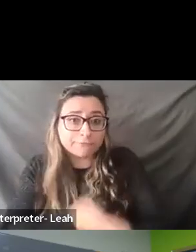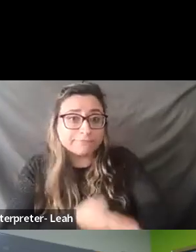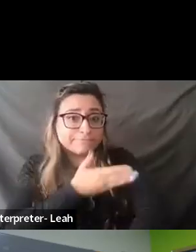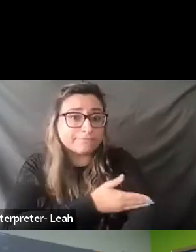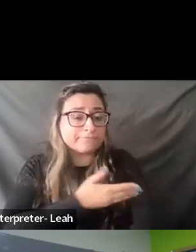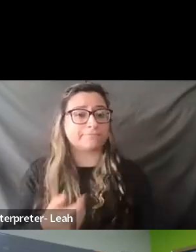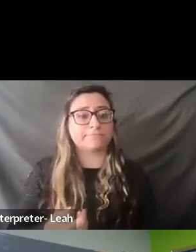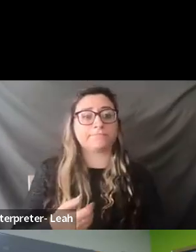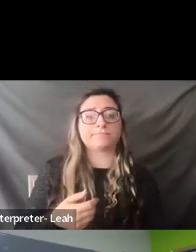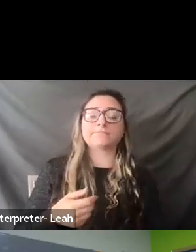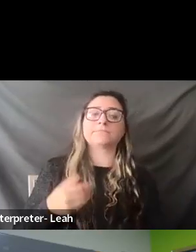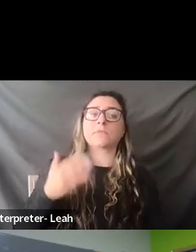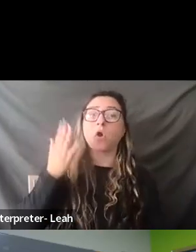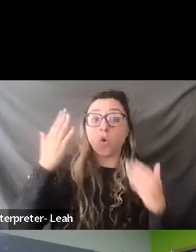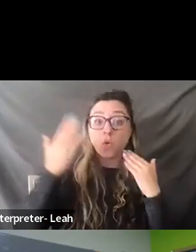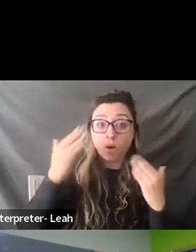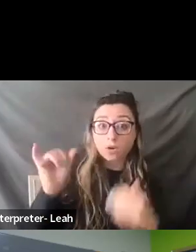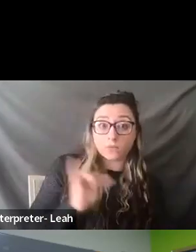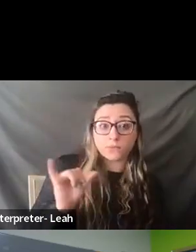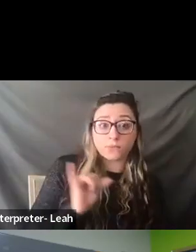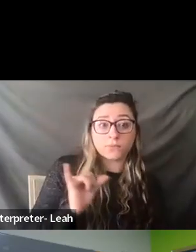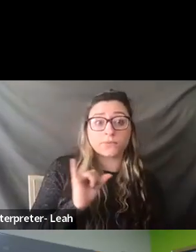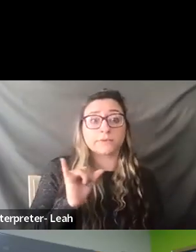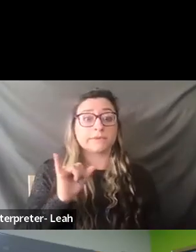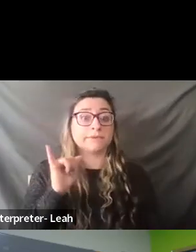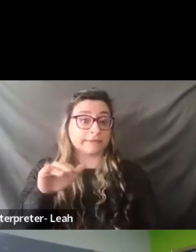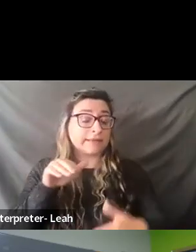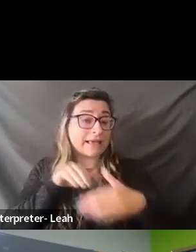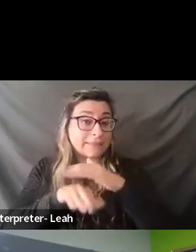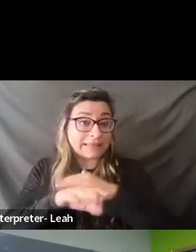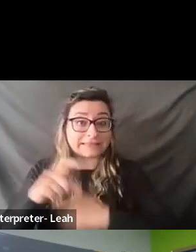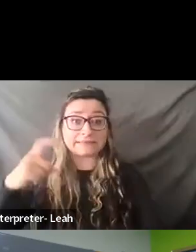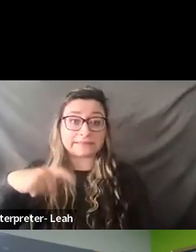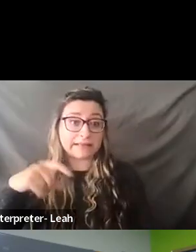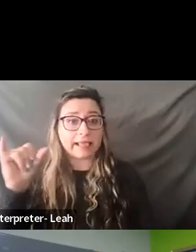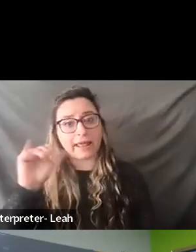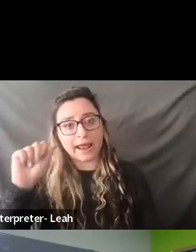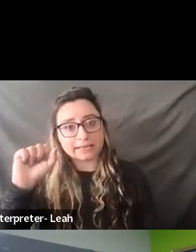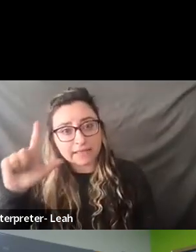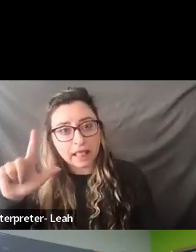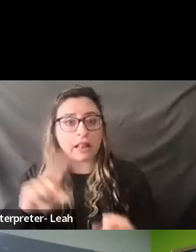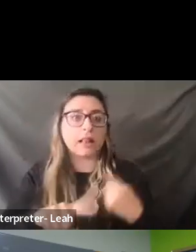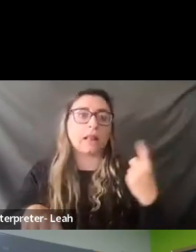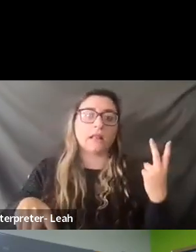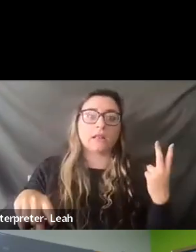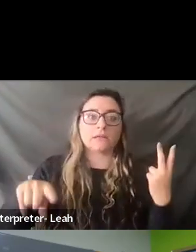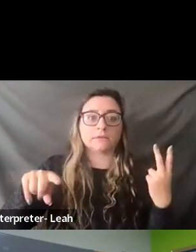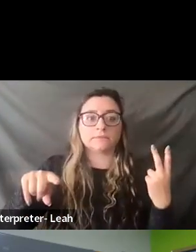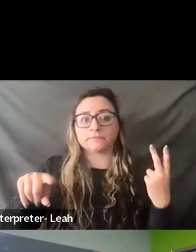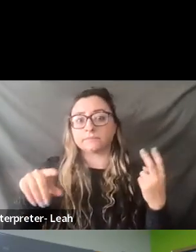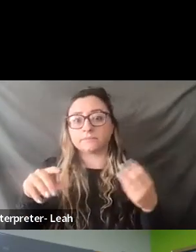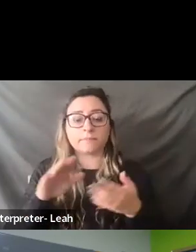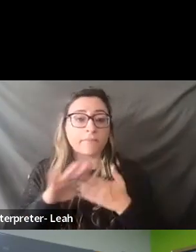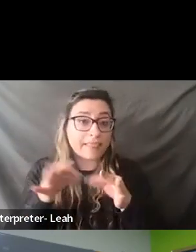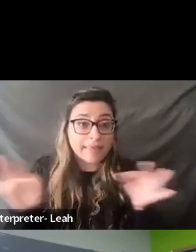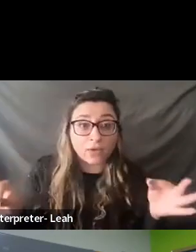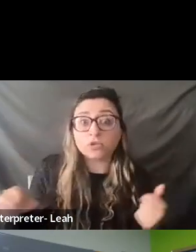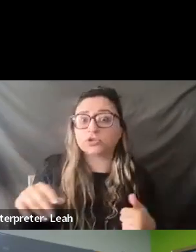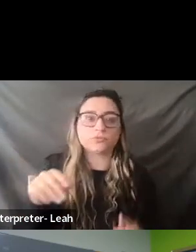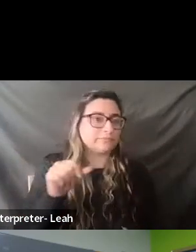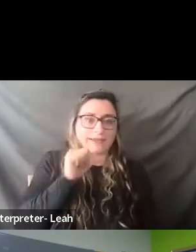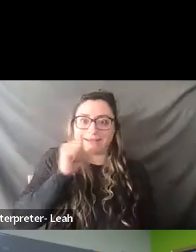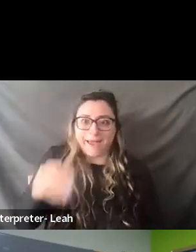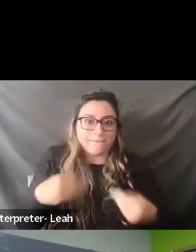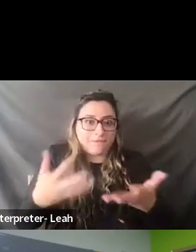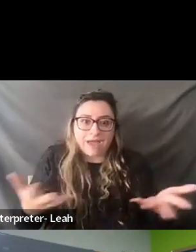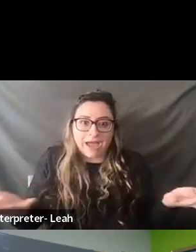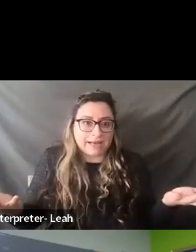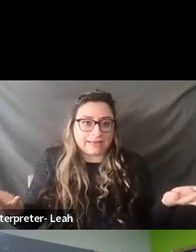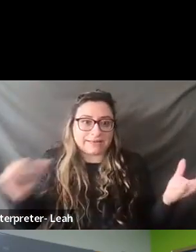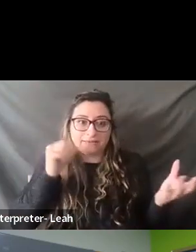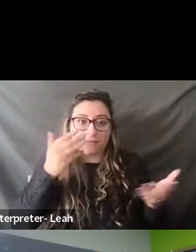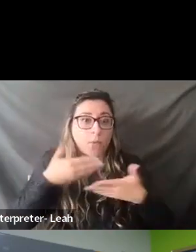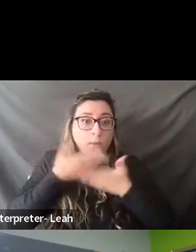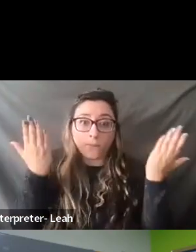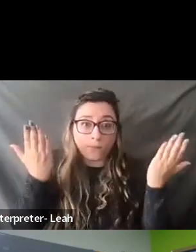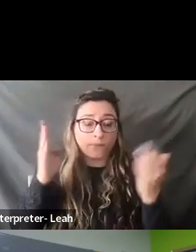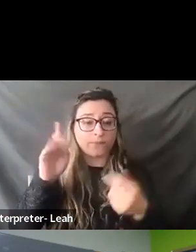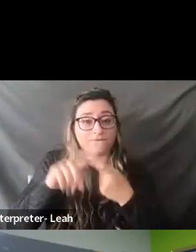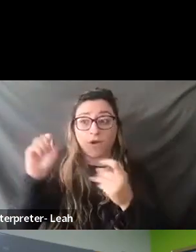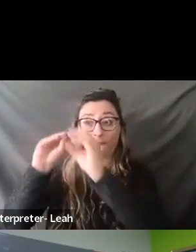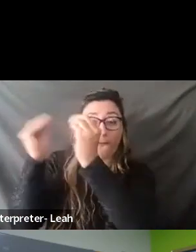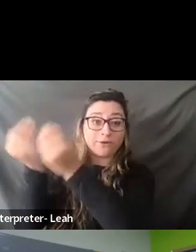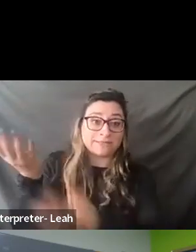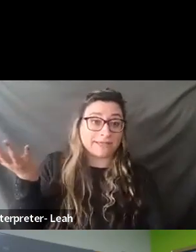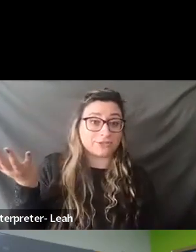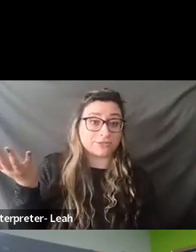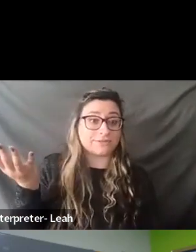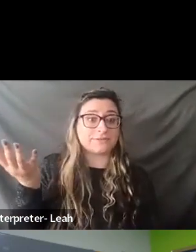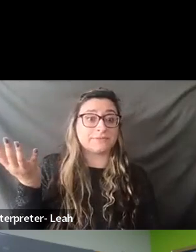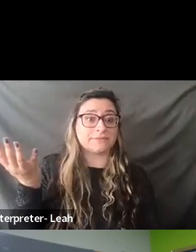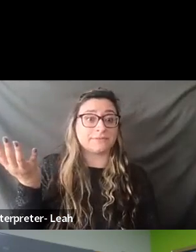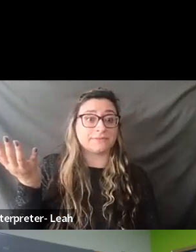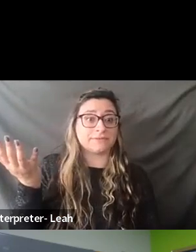45% of the respondents said that they personally had difficulties because they did not know how to circumvent those barriers.